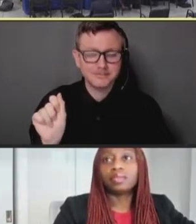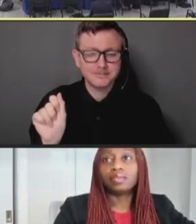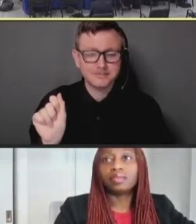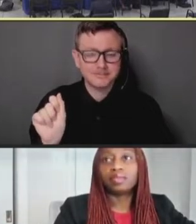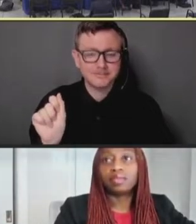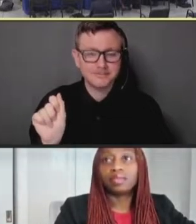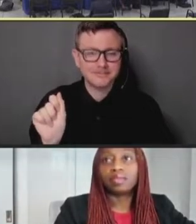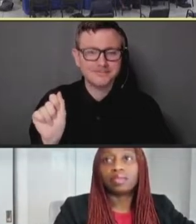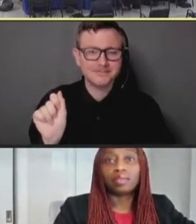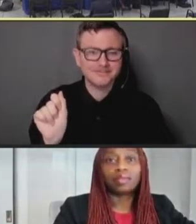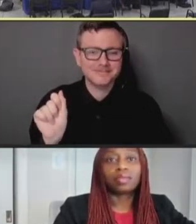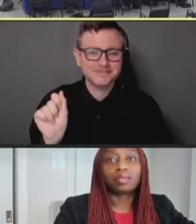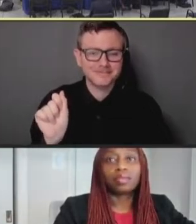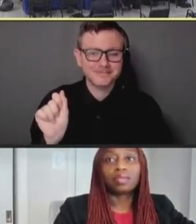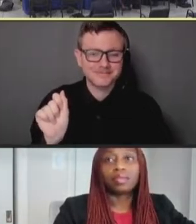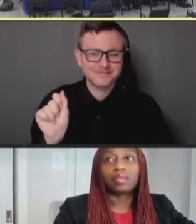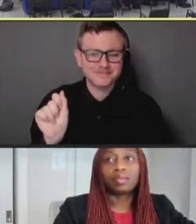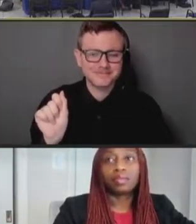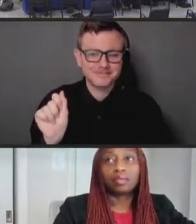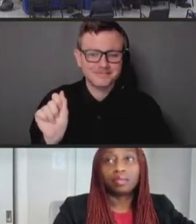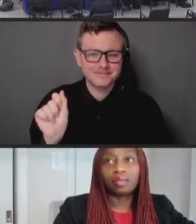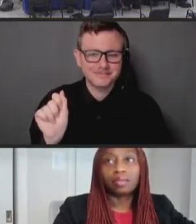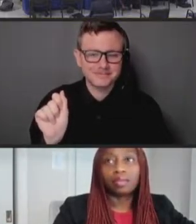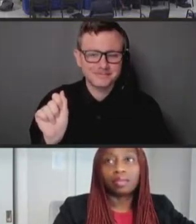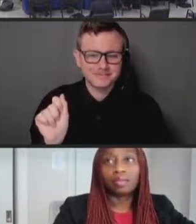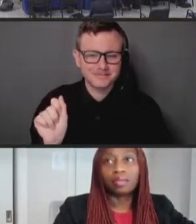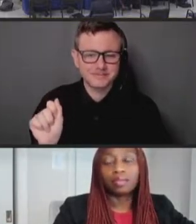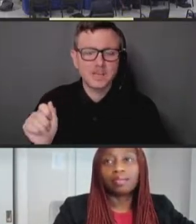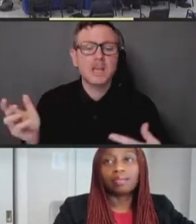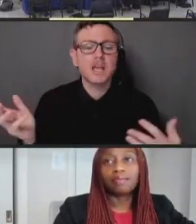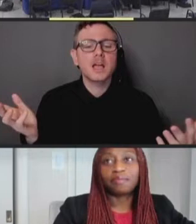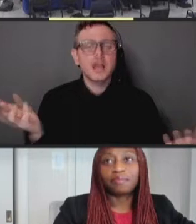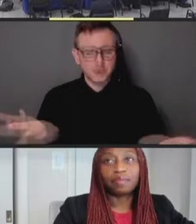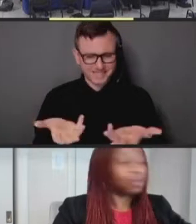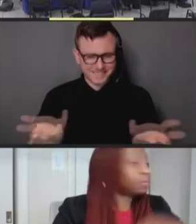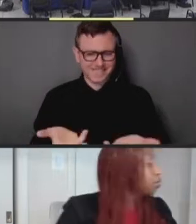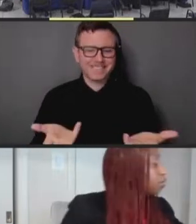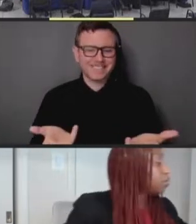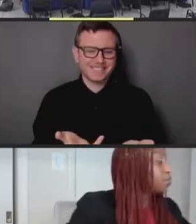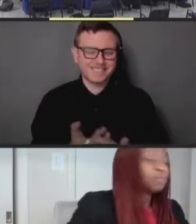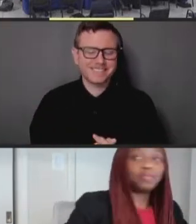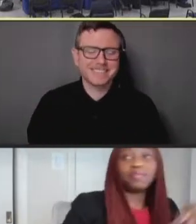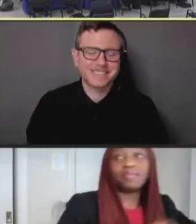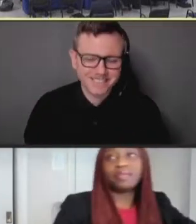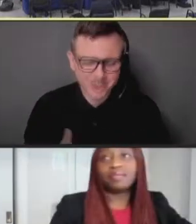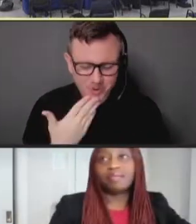Ann Aikin: There we go. Good morning.